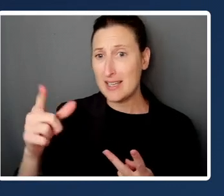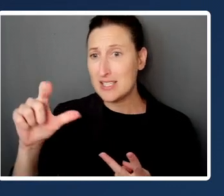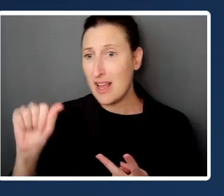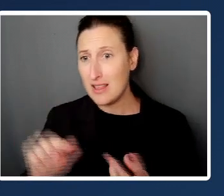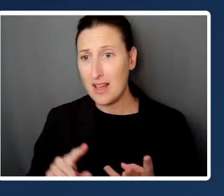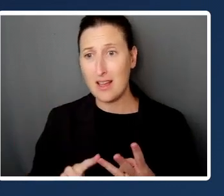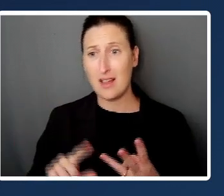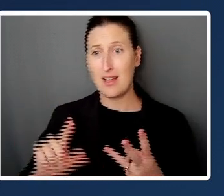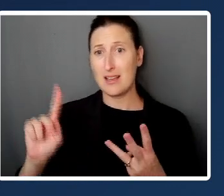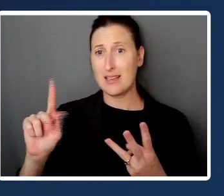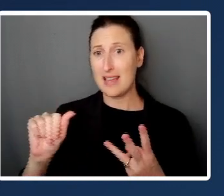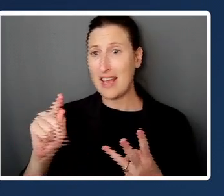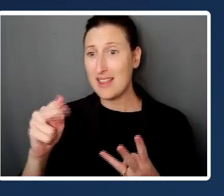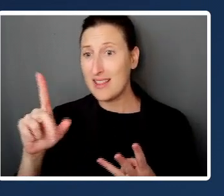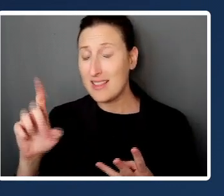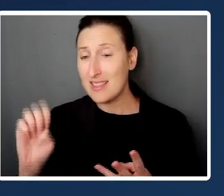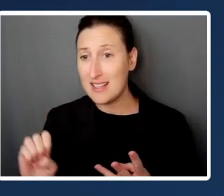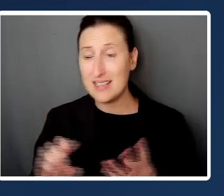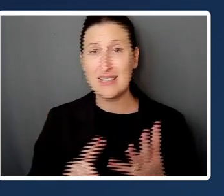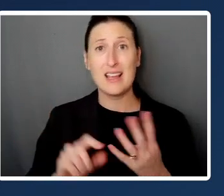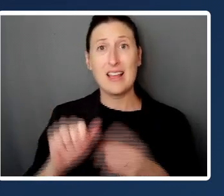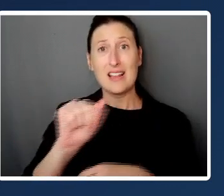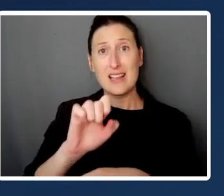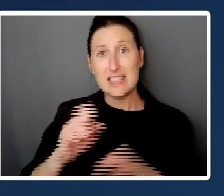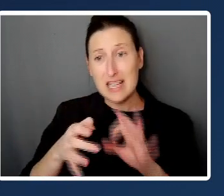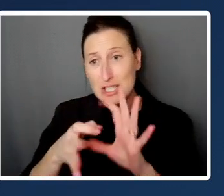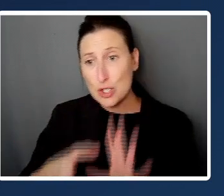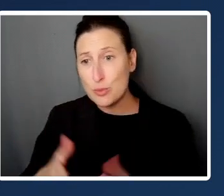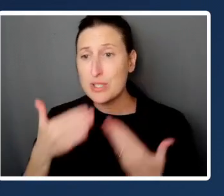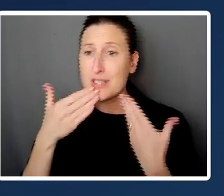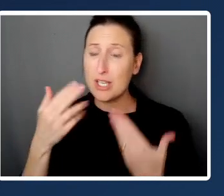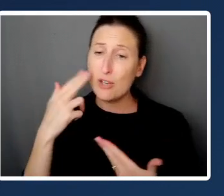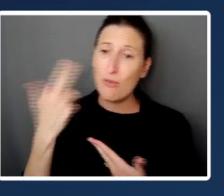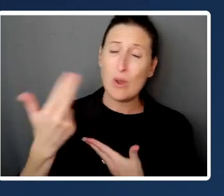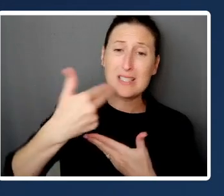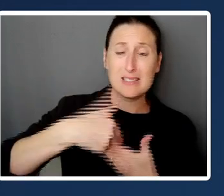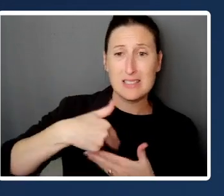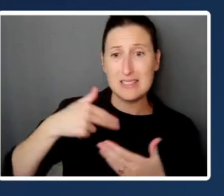special thank you to all -- to those of you who attended our session today. And as a reminder,